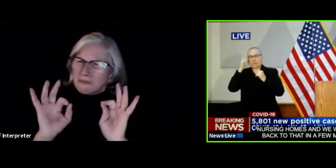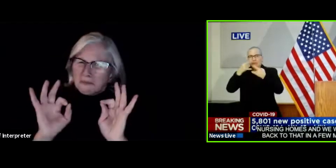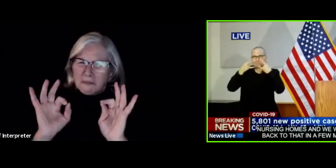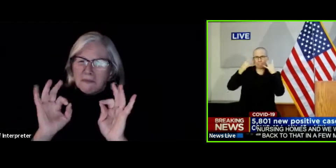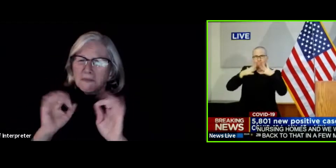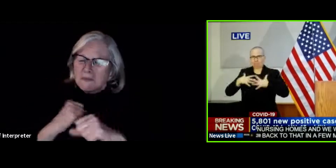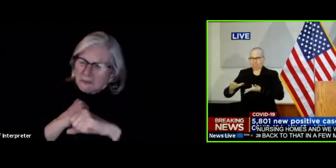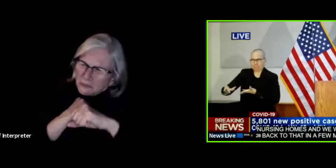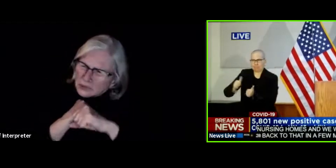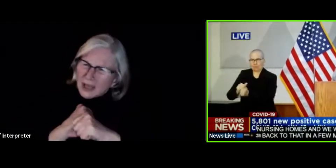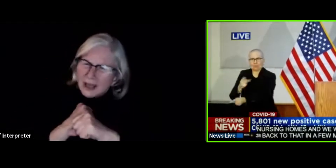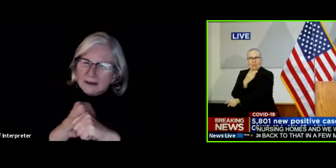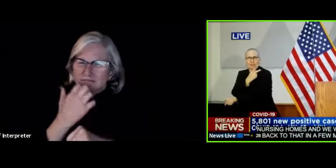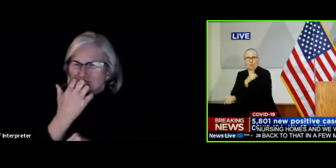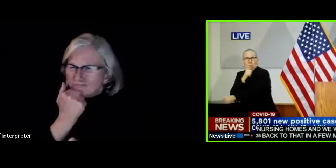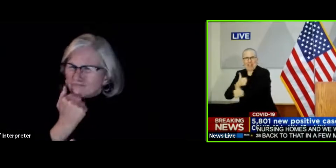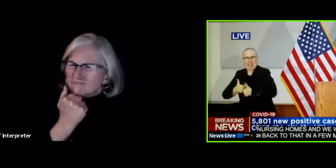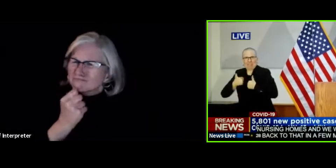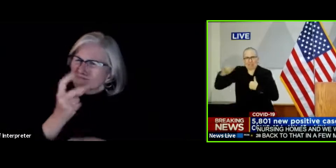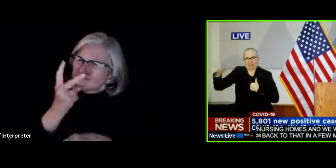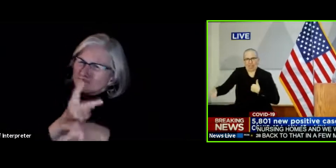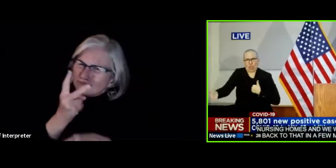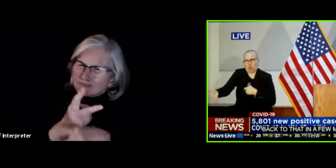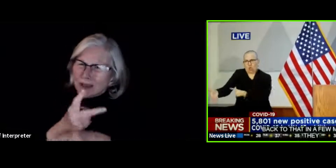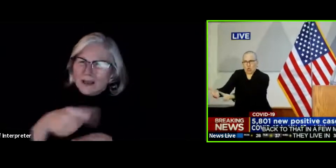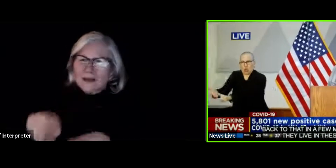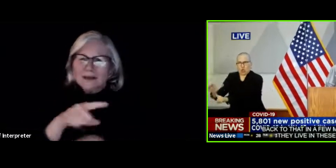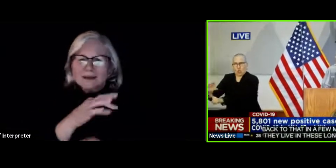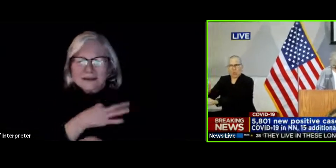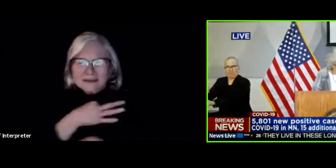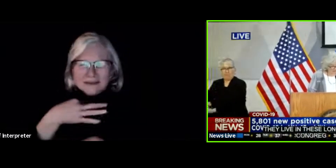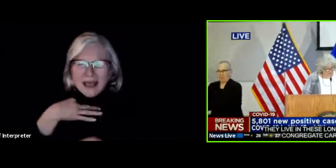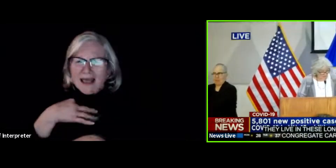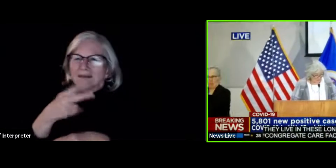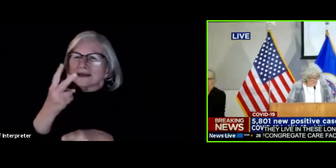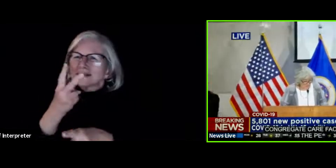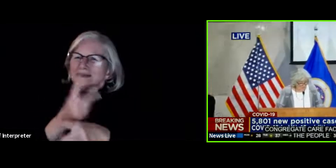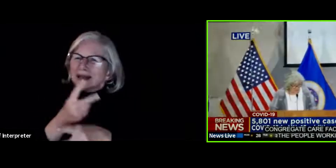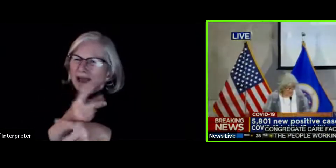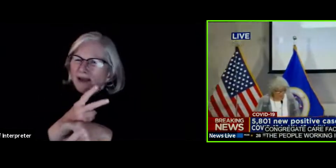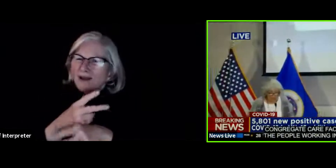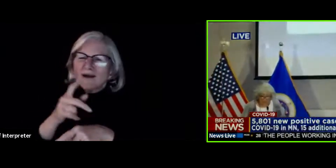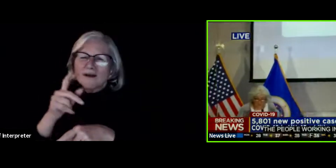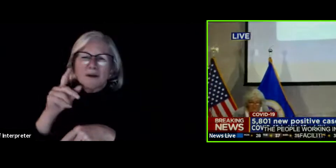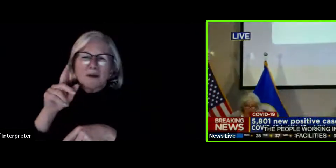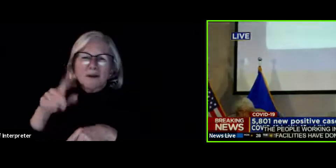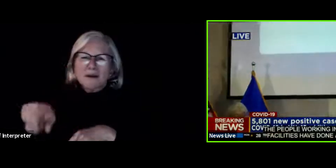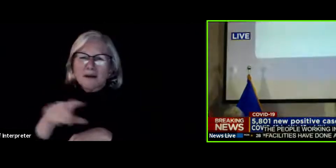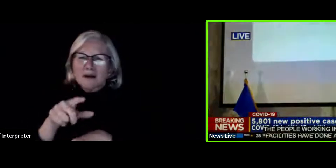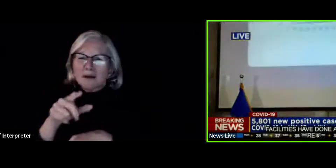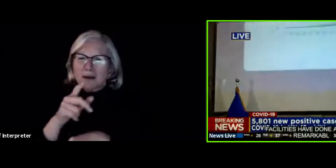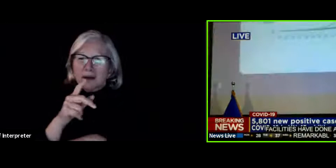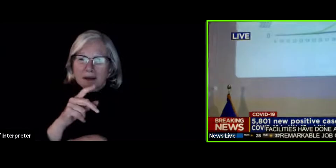COVID-19. BUT THE EXTREMELY HIGH NUMBER OF CASES IN COMMUNITIES IS FILLING IN TO LONG-TERM CARE, AS WELL.